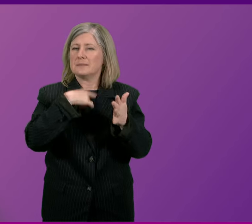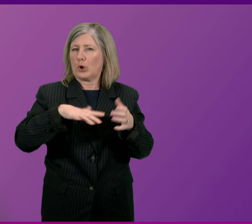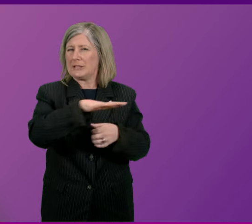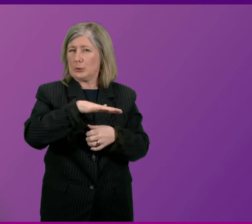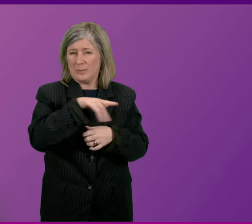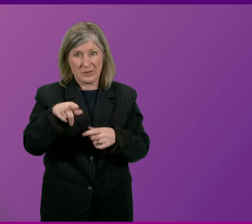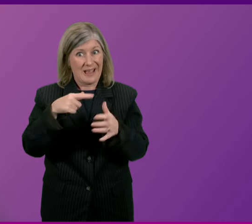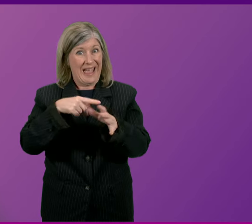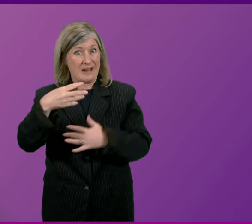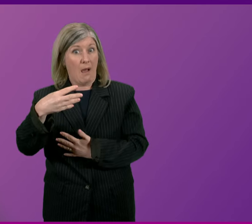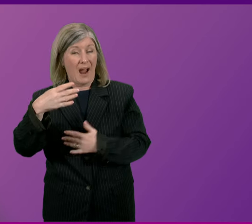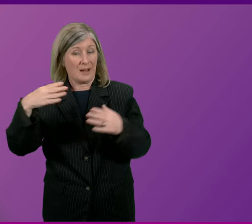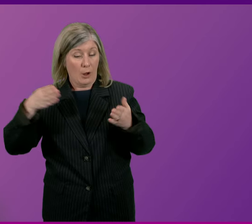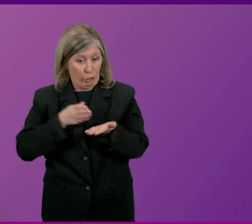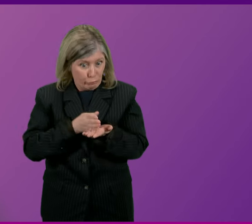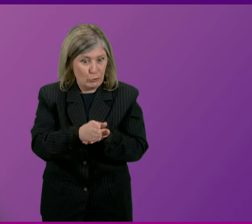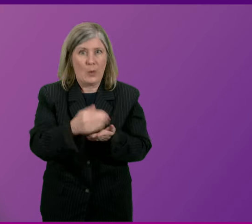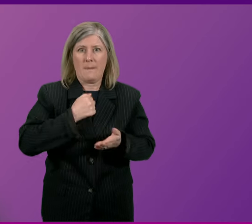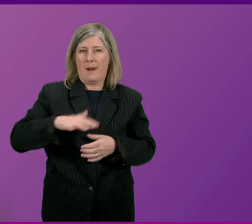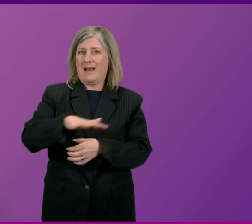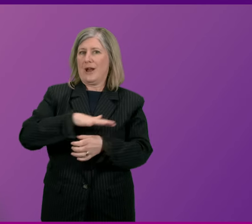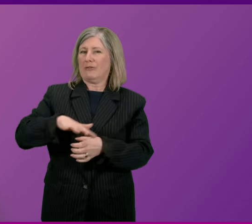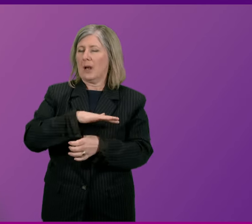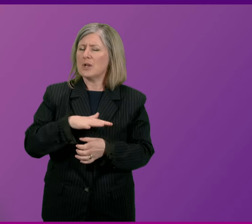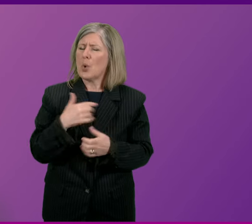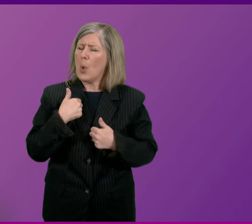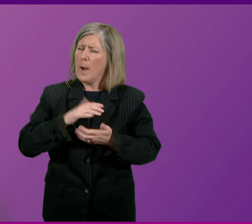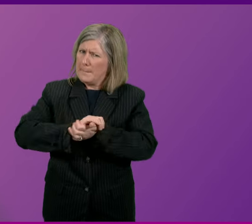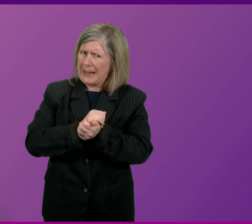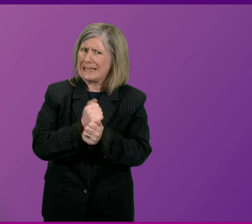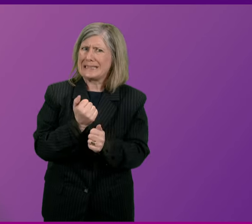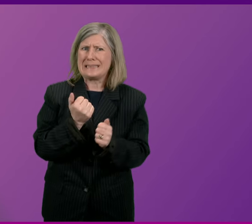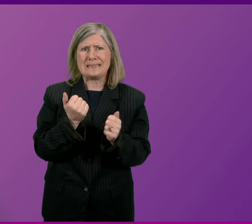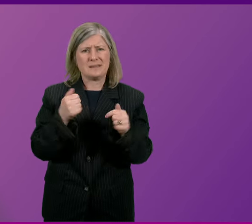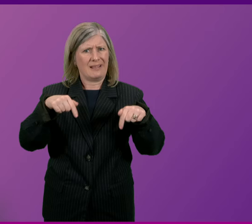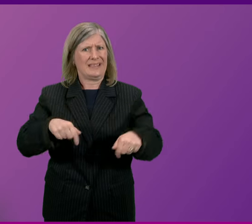Therefore, I have been pleased that this Government has delivered a number of improvements